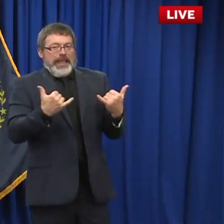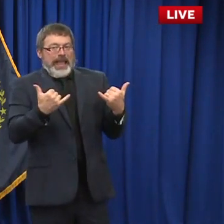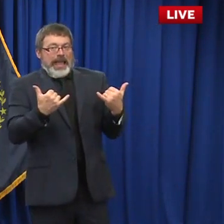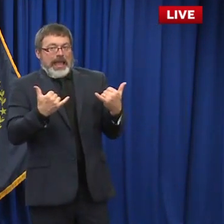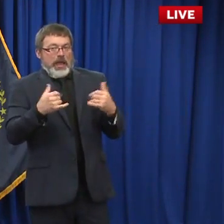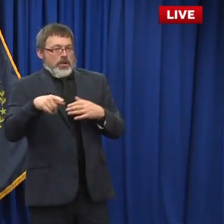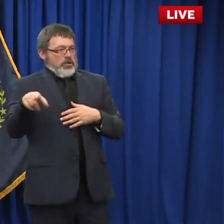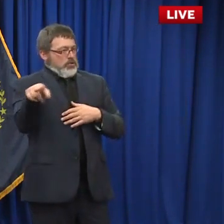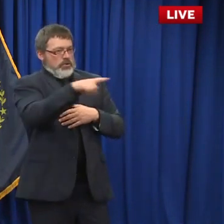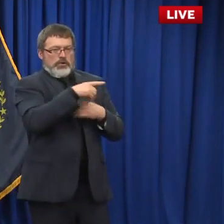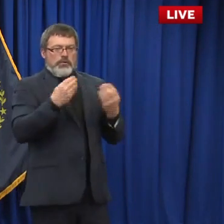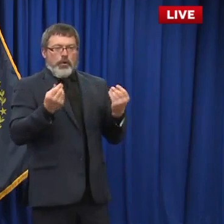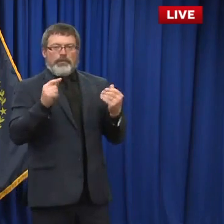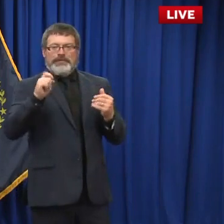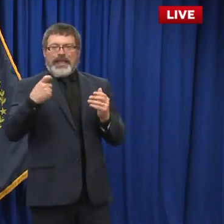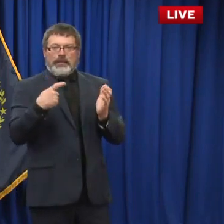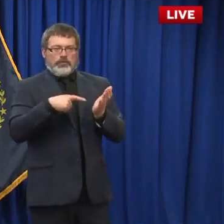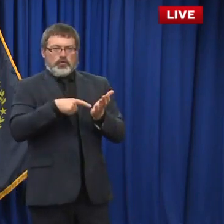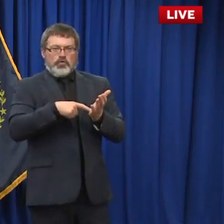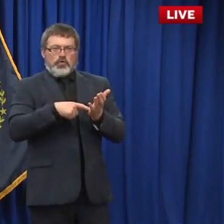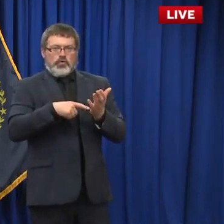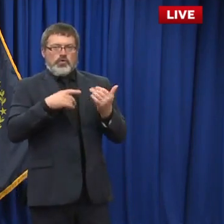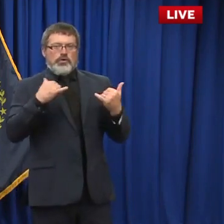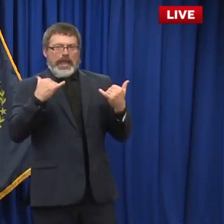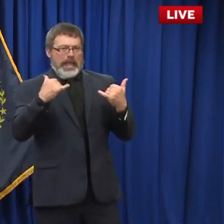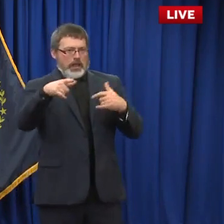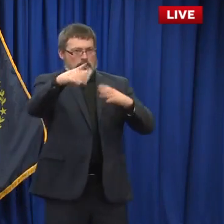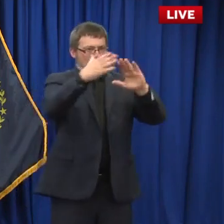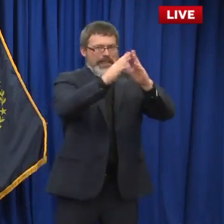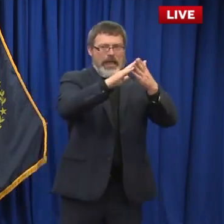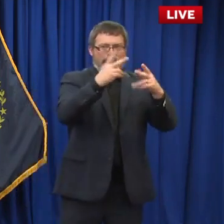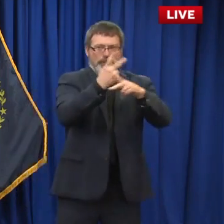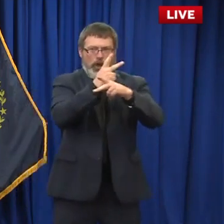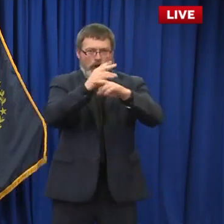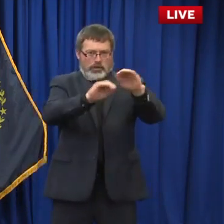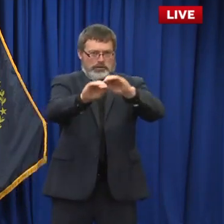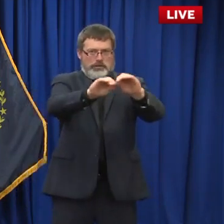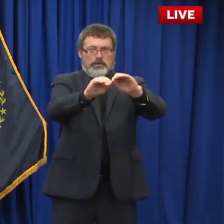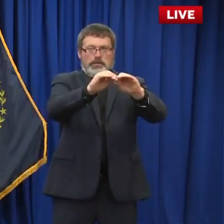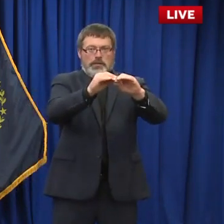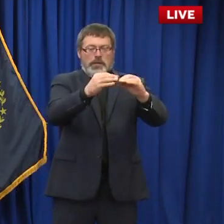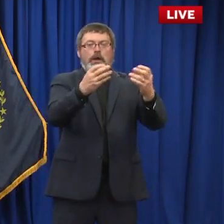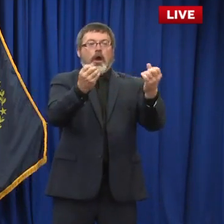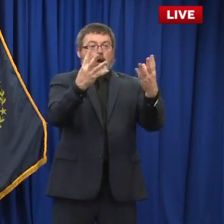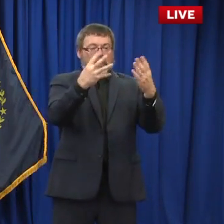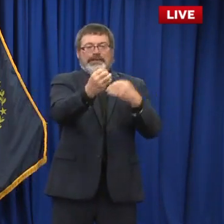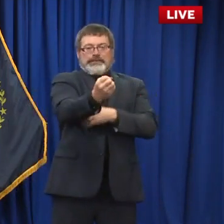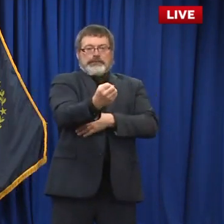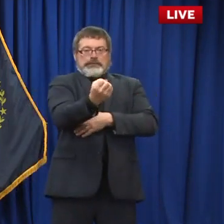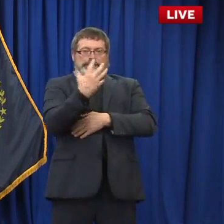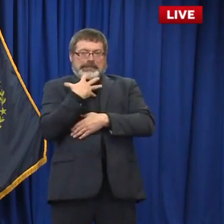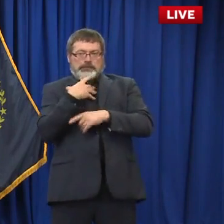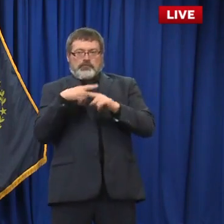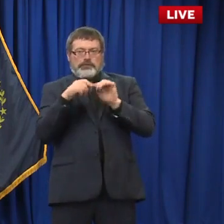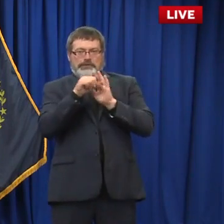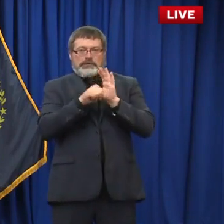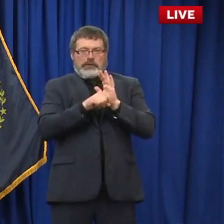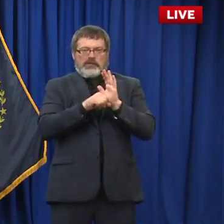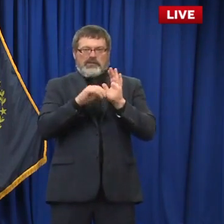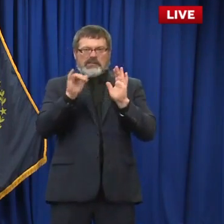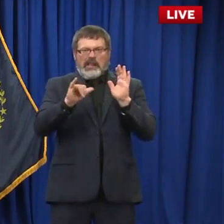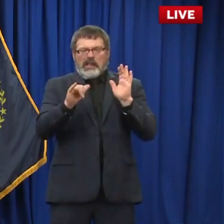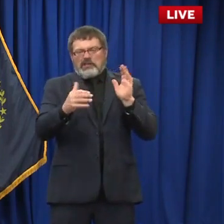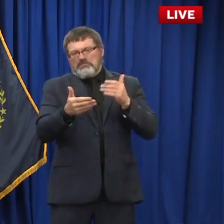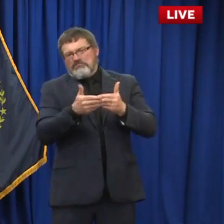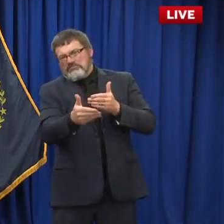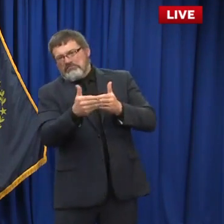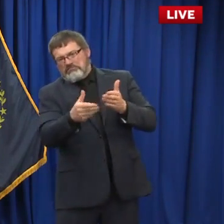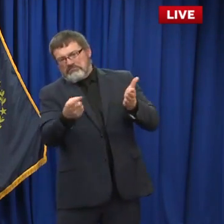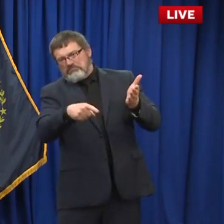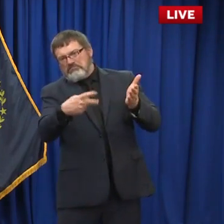A LOT OF FOLKS HAVE JUST PAID THEIR PROPERTY TAXES OVER THE LAST FEW WEEKS AND THOSE TOWNS ARE GETTING THEIR NUMBERS IN LINE LOOKING HAT NOT JUST THE REVENUES BUT WHERE THE NUMBERS